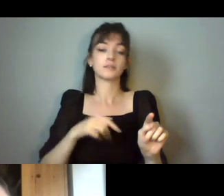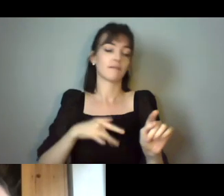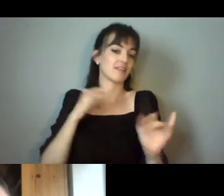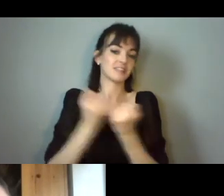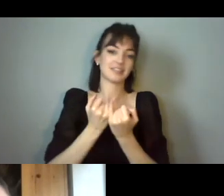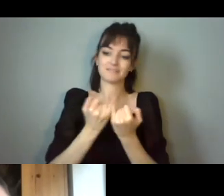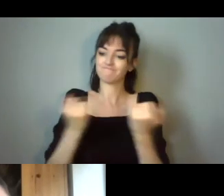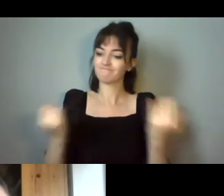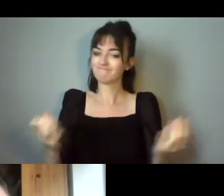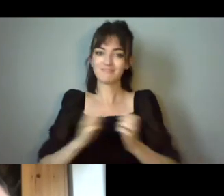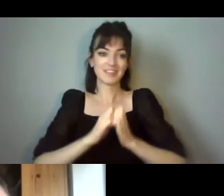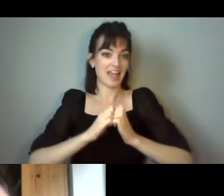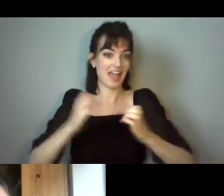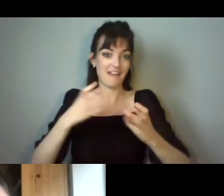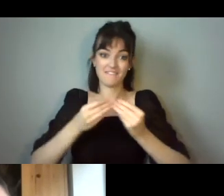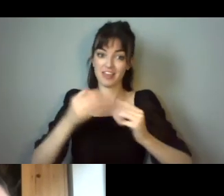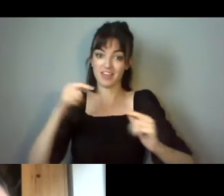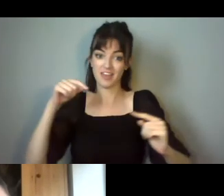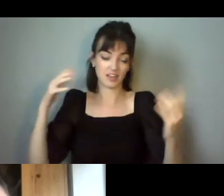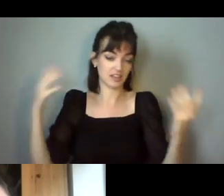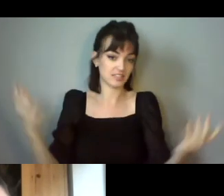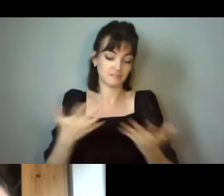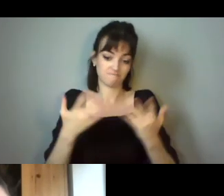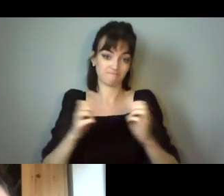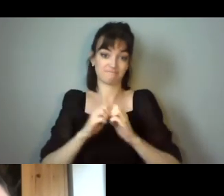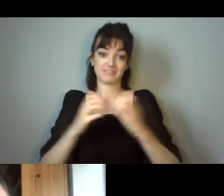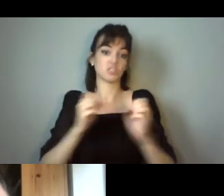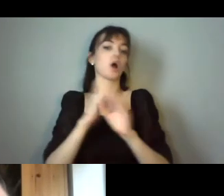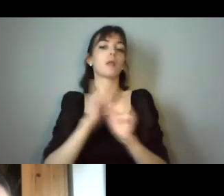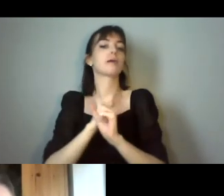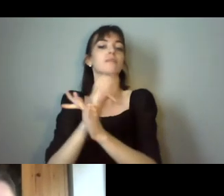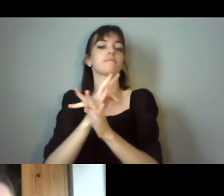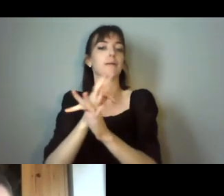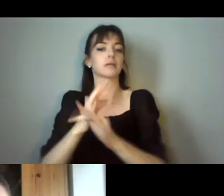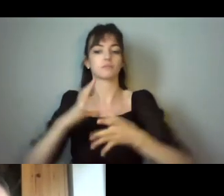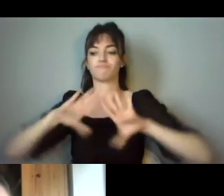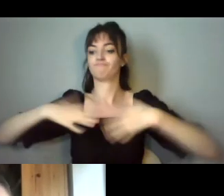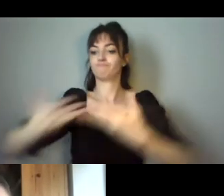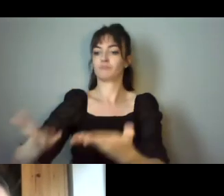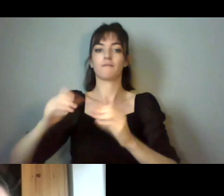under is over the families to provide all the support these individuals needs but society is